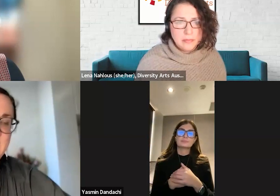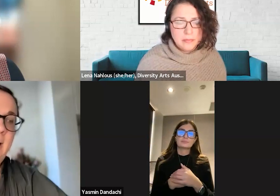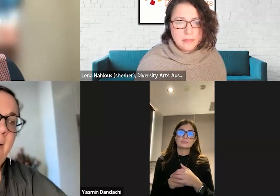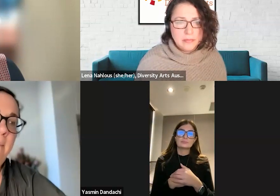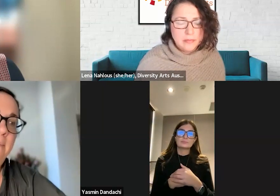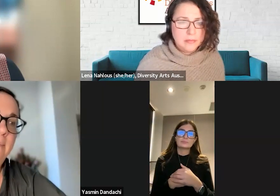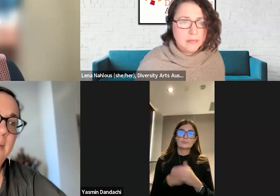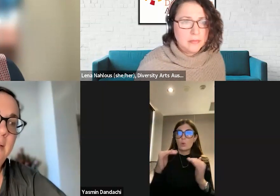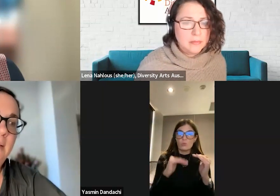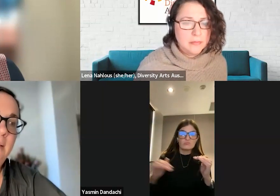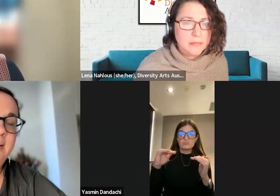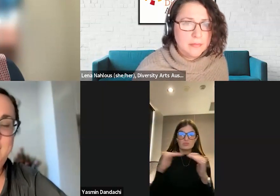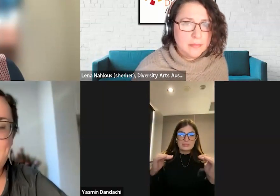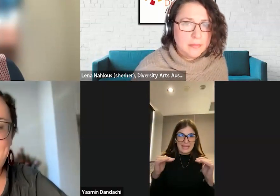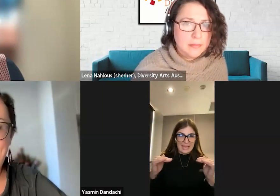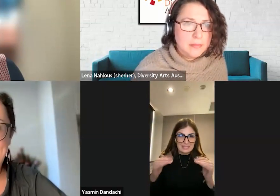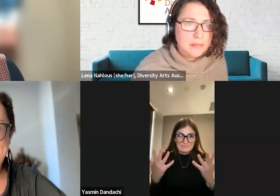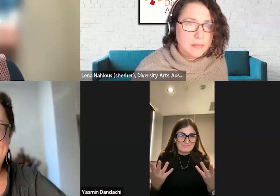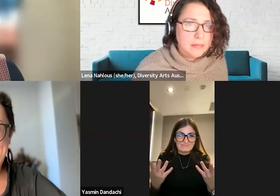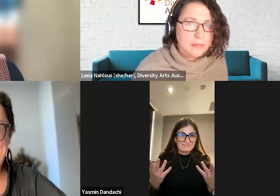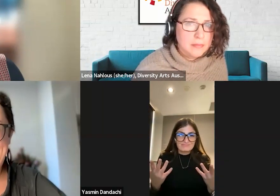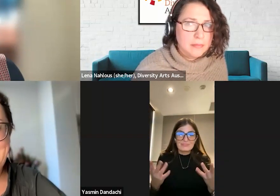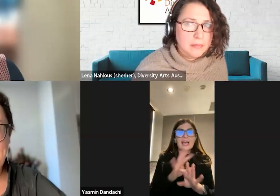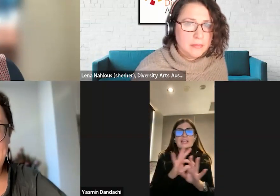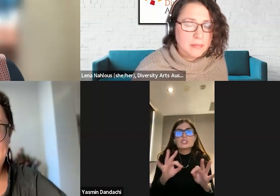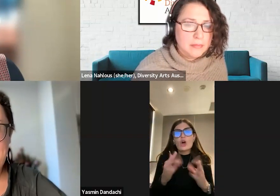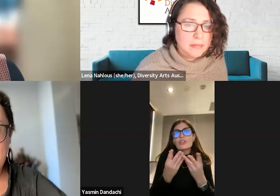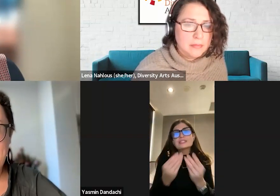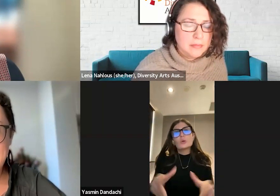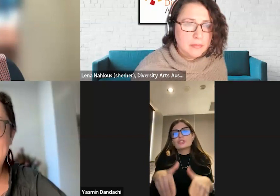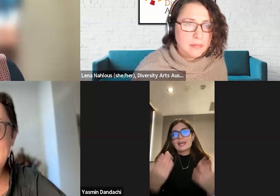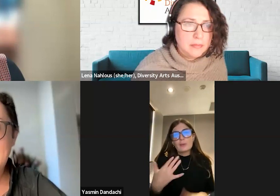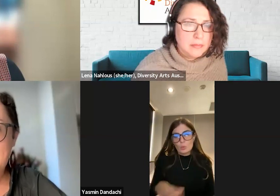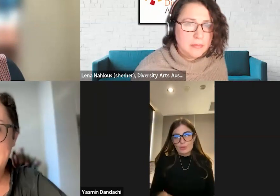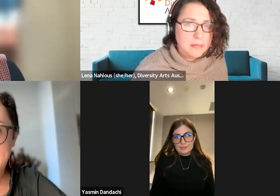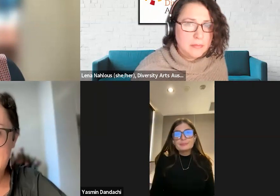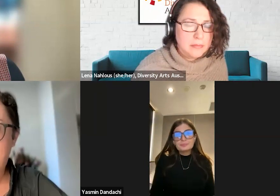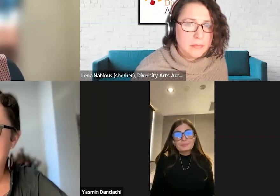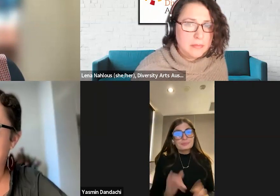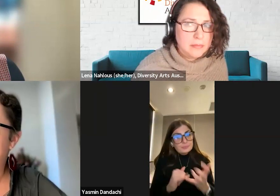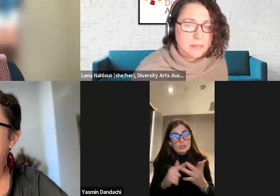that's certainly not the solution that anybody is looking for. So it is a complex issue.